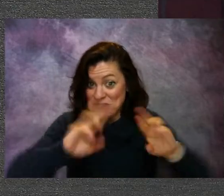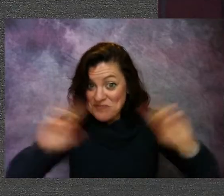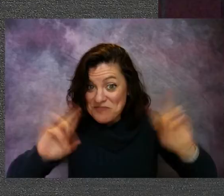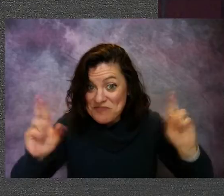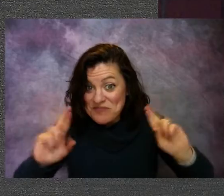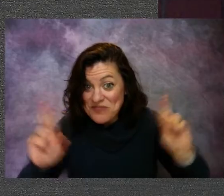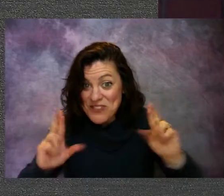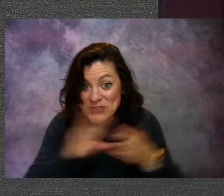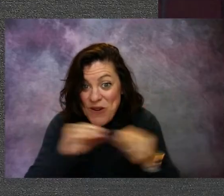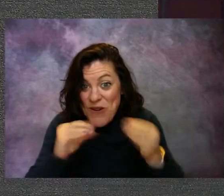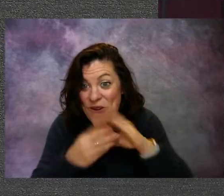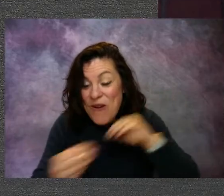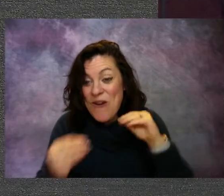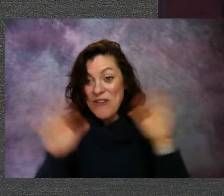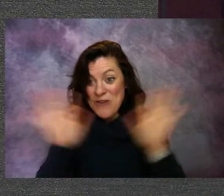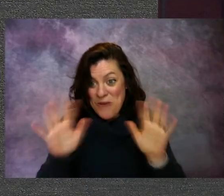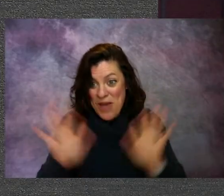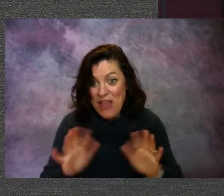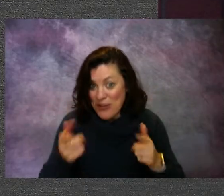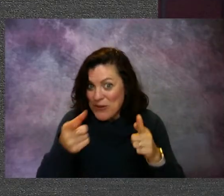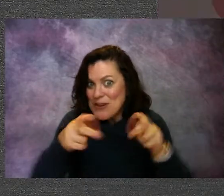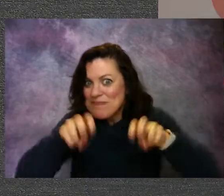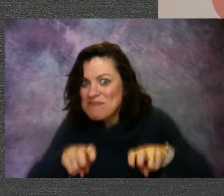I'm gonna get it and I'll meet you right back here for story time.